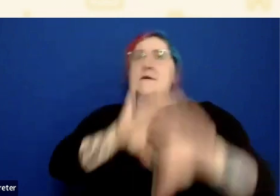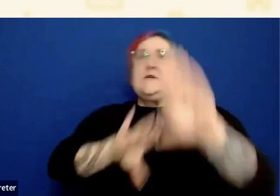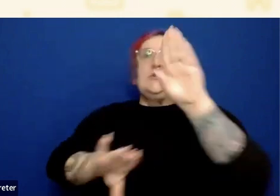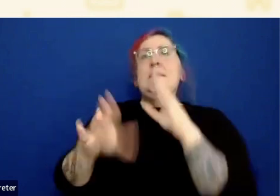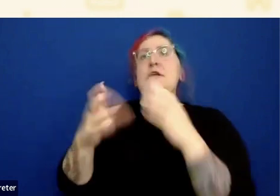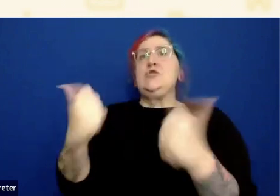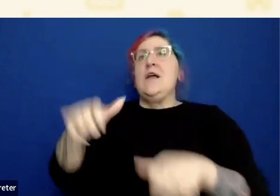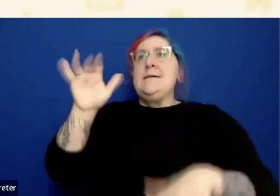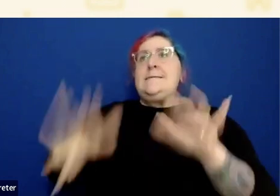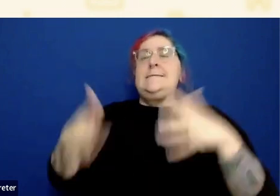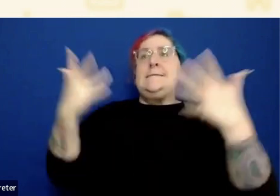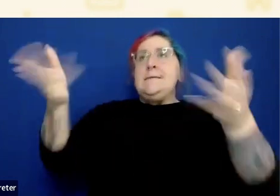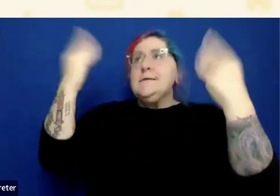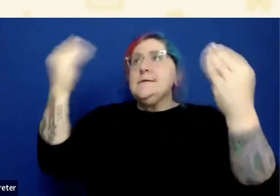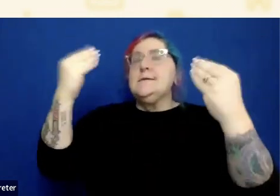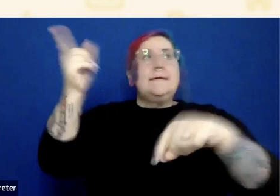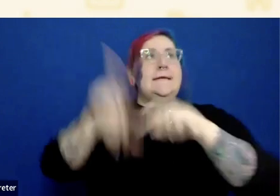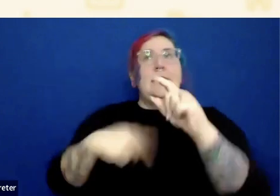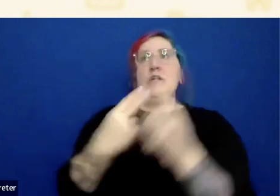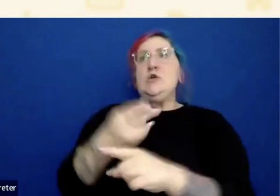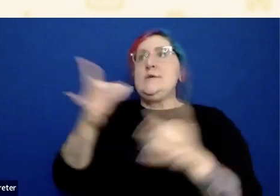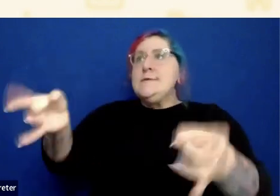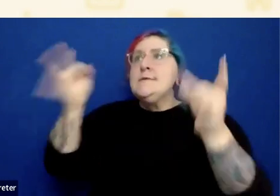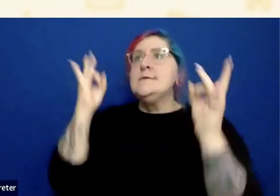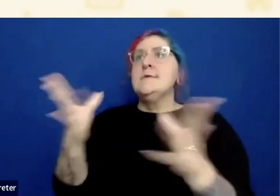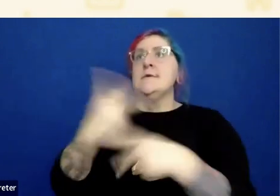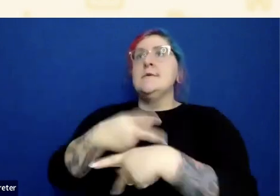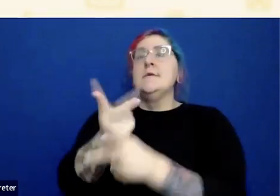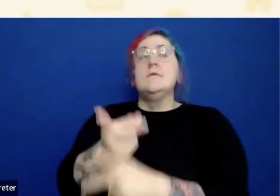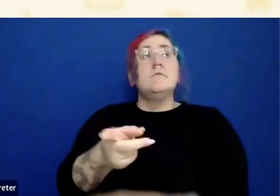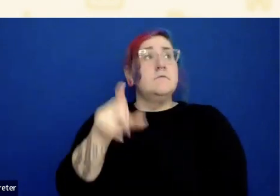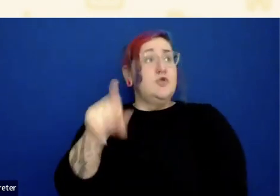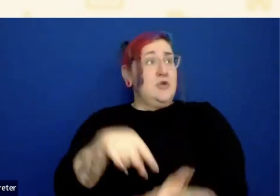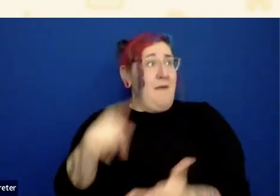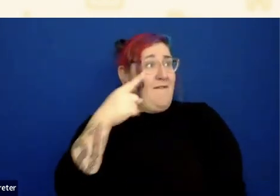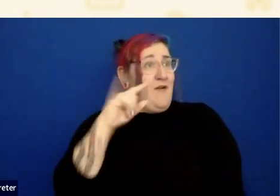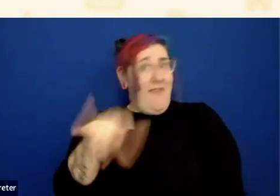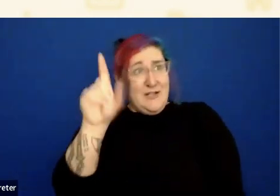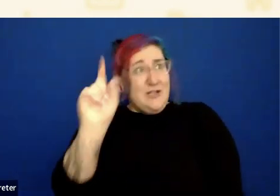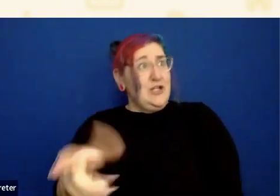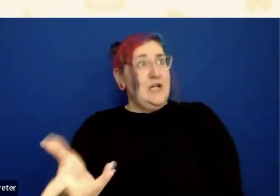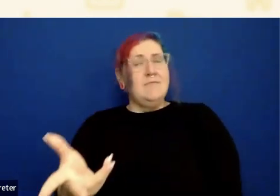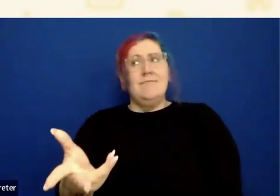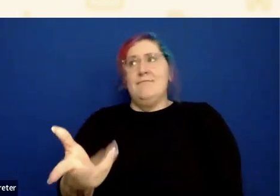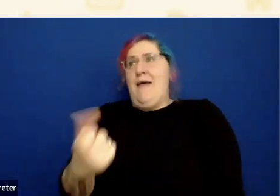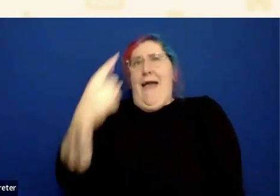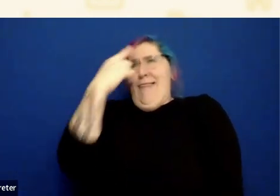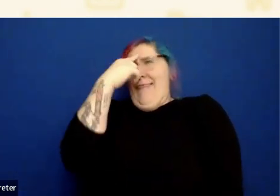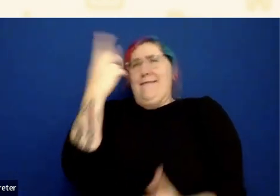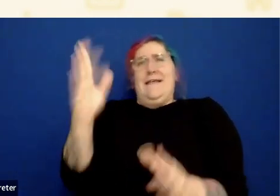and they should get paid for that, no matter what. I think that's just a general principle of all employment.